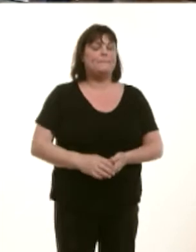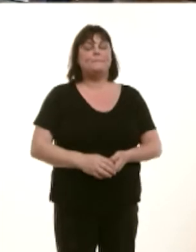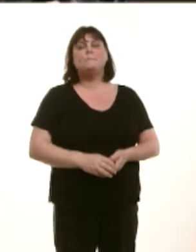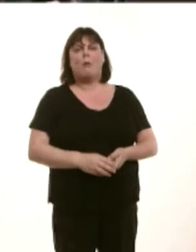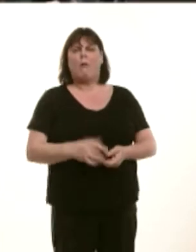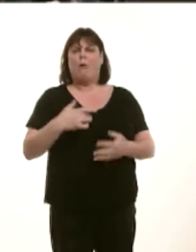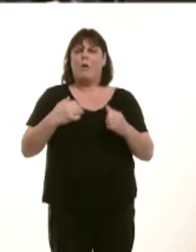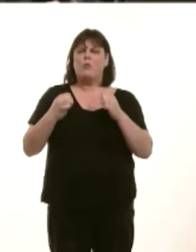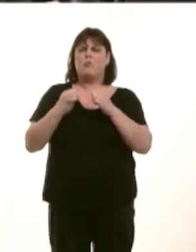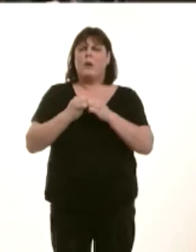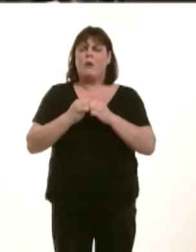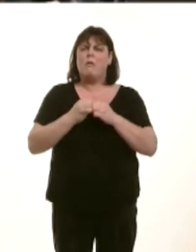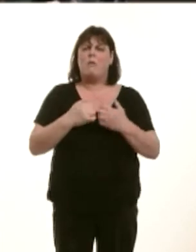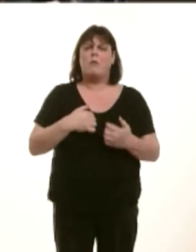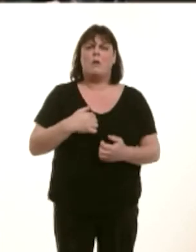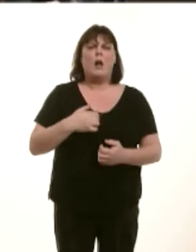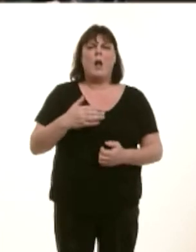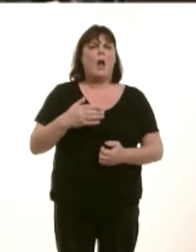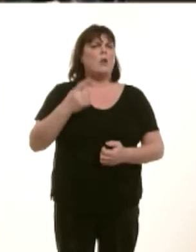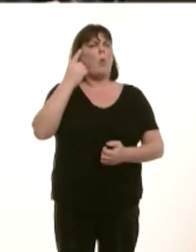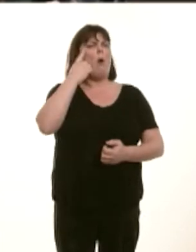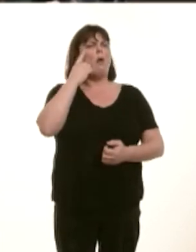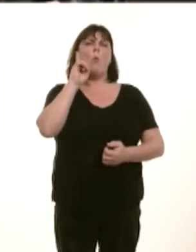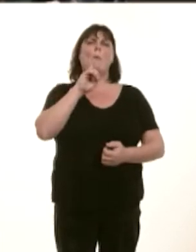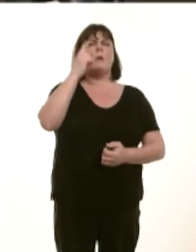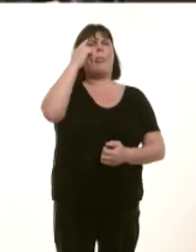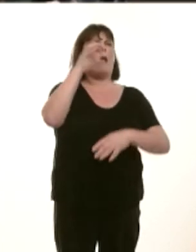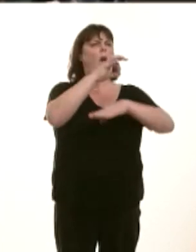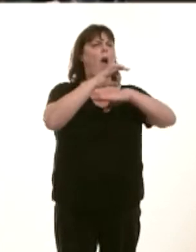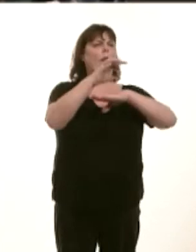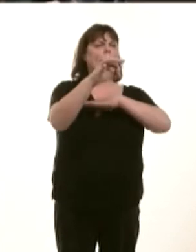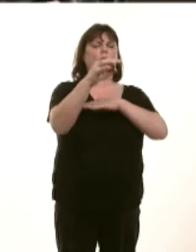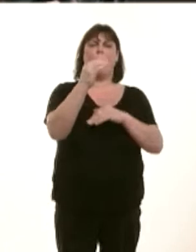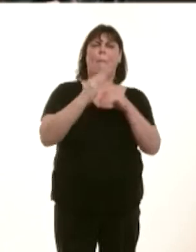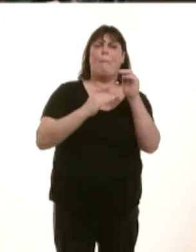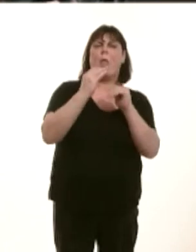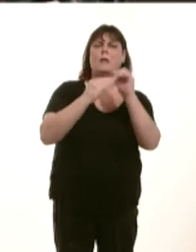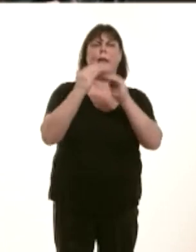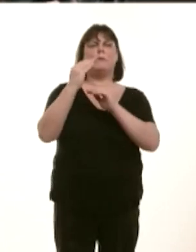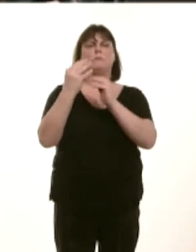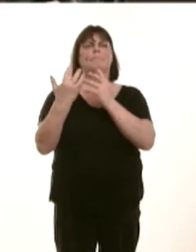should the impression be given that architecture, building and engineering are for young men.